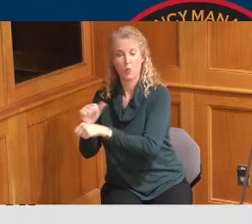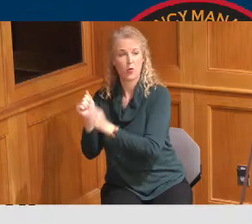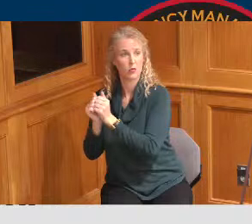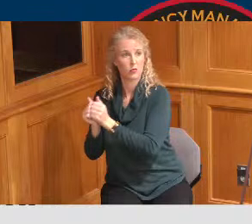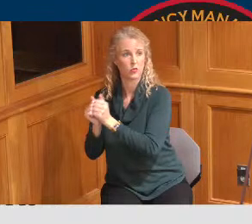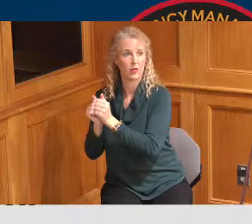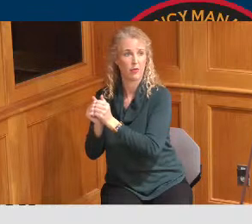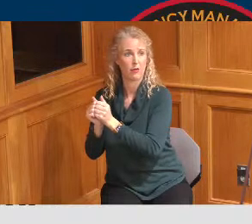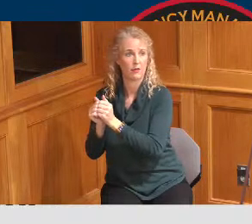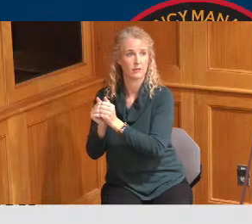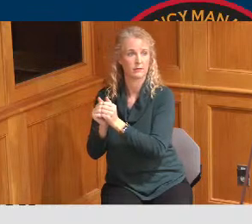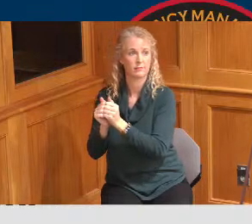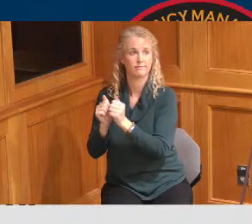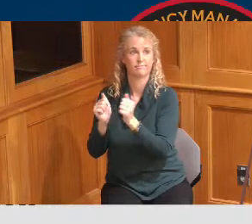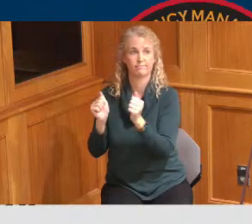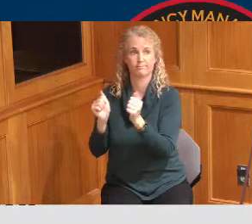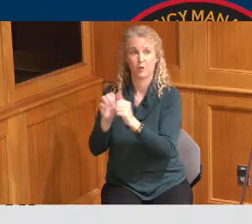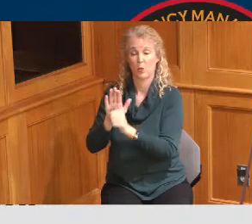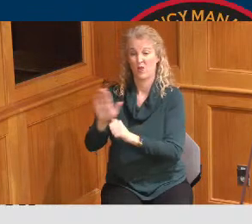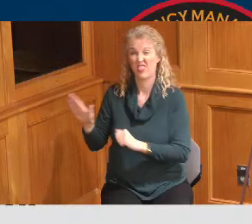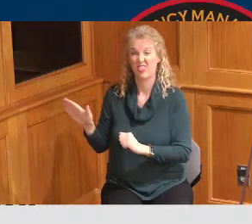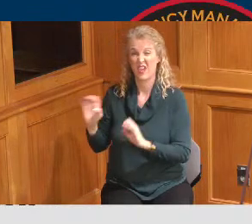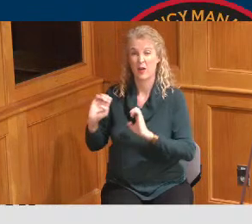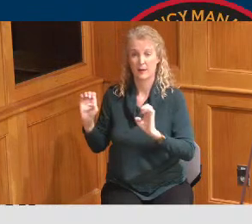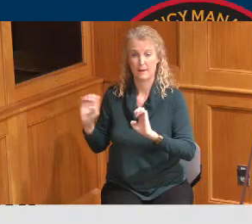work closely with their emergency preparedness function that they have under Public Health